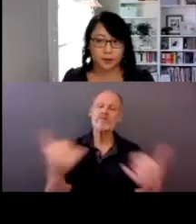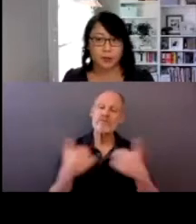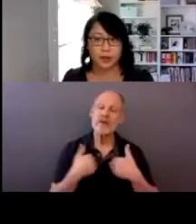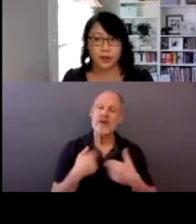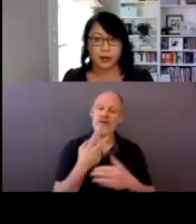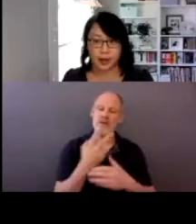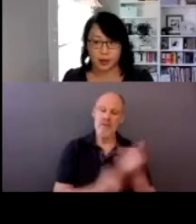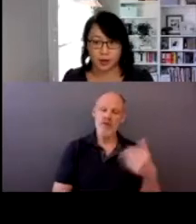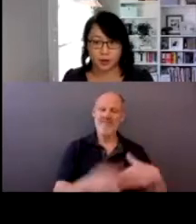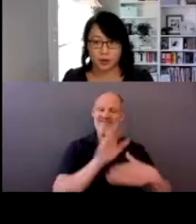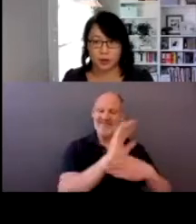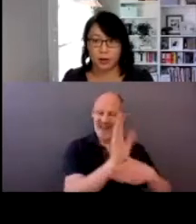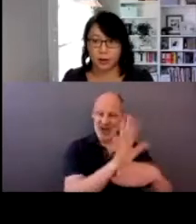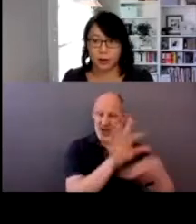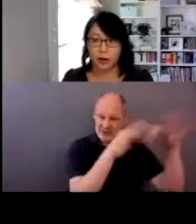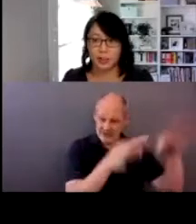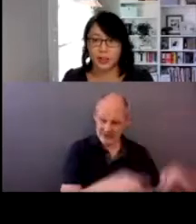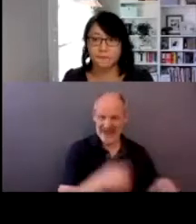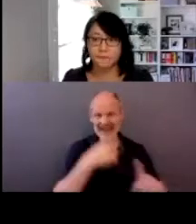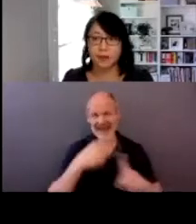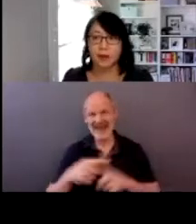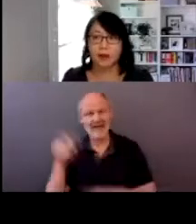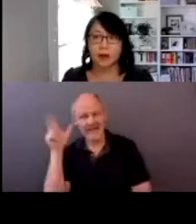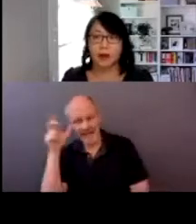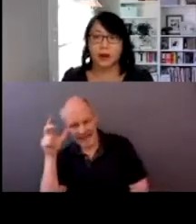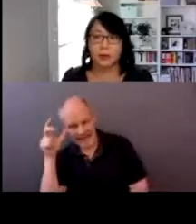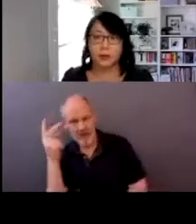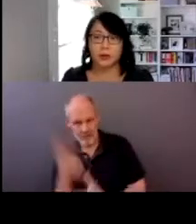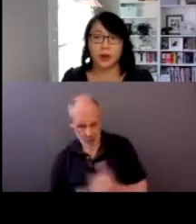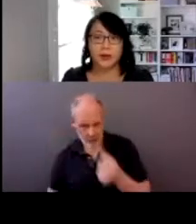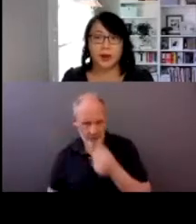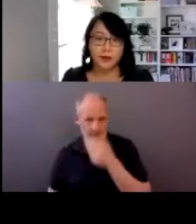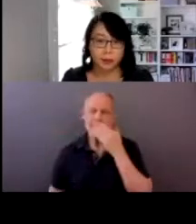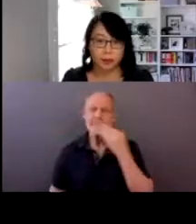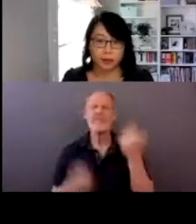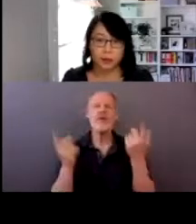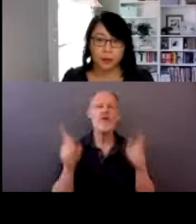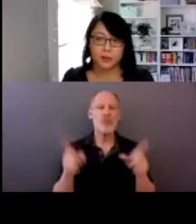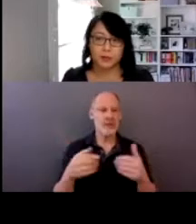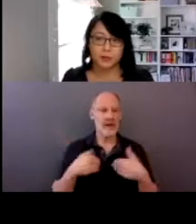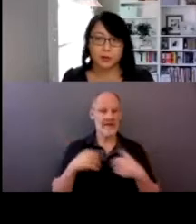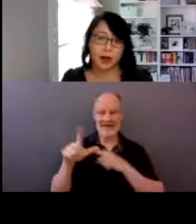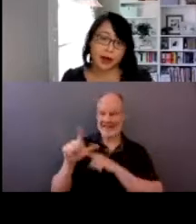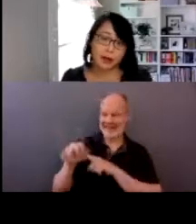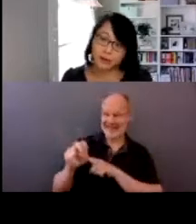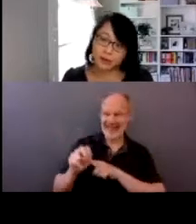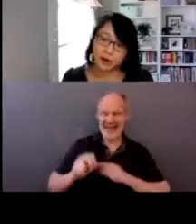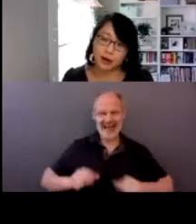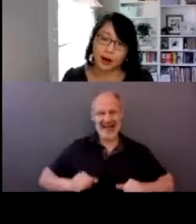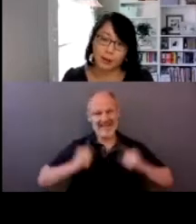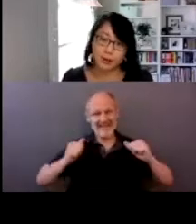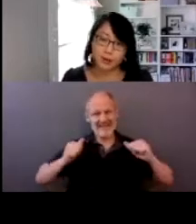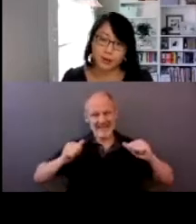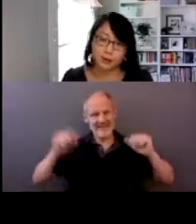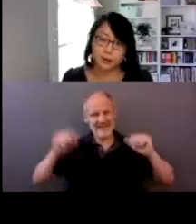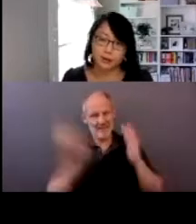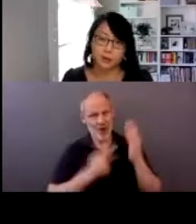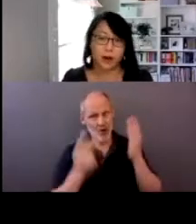ways to engage with our content. When we have live programs, we use live-captioning services from REV